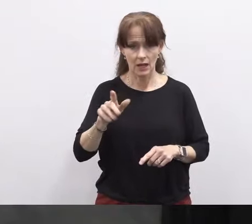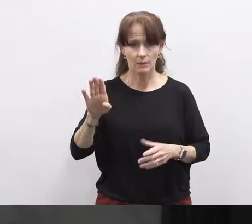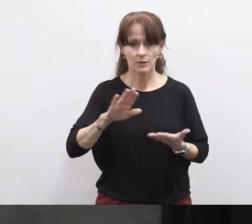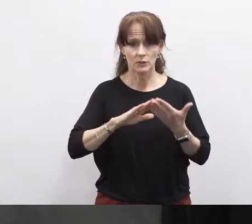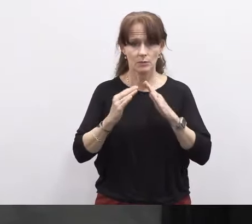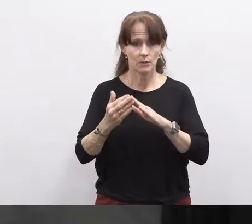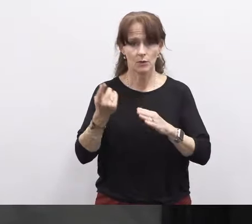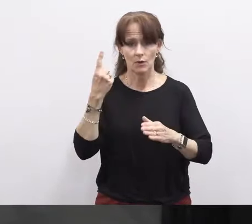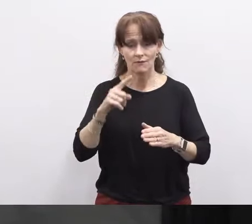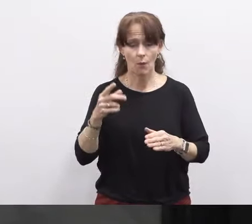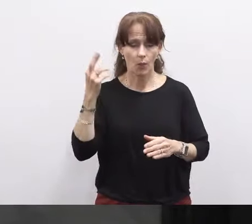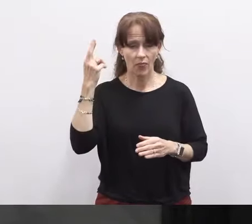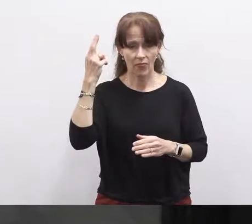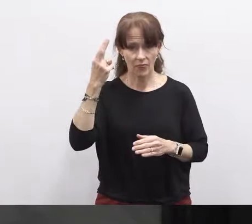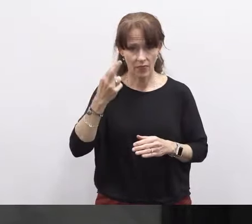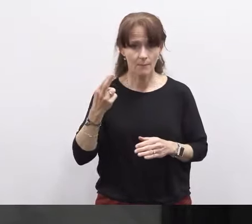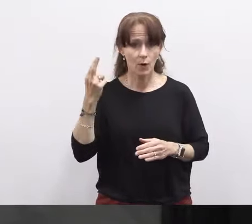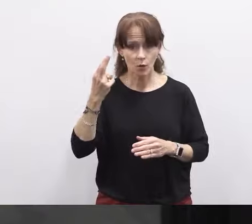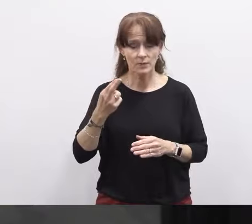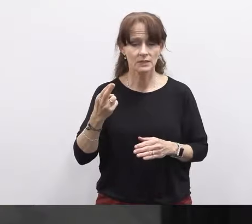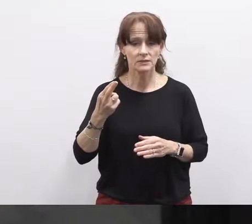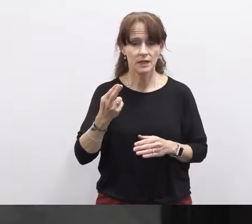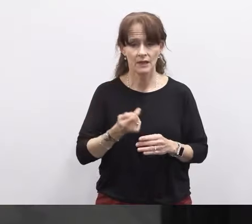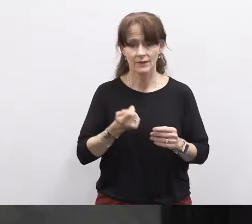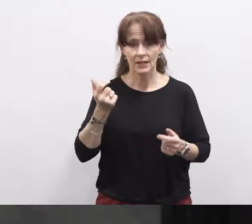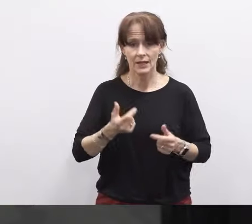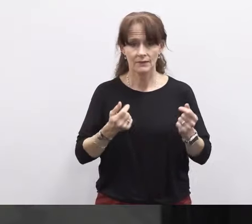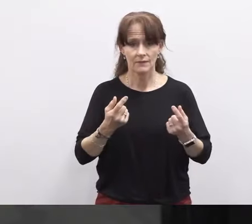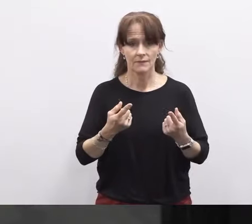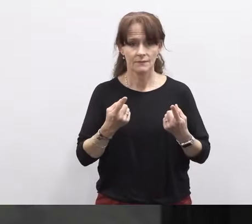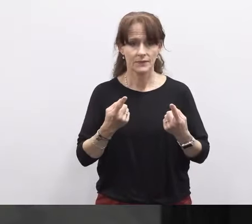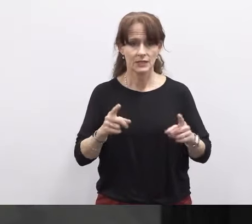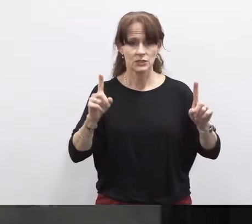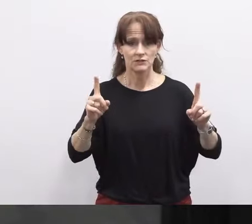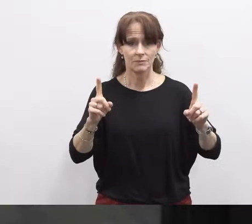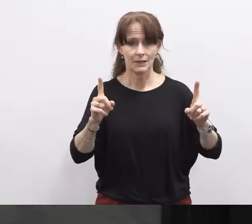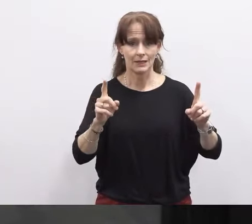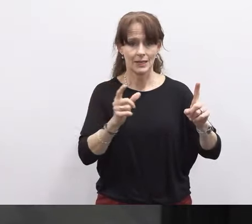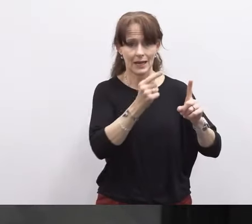for the purpose of eliminating the achievement gap for all students.